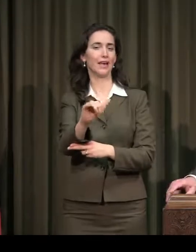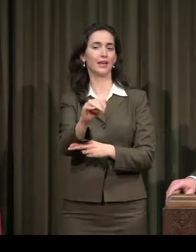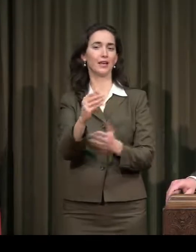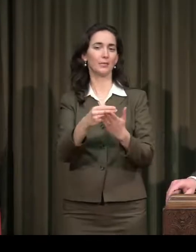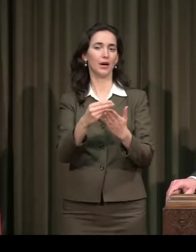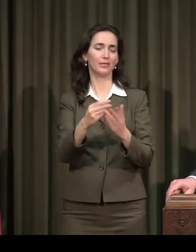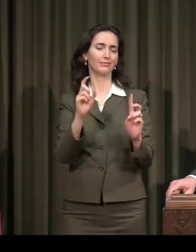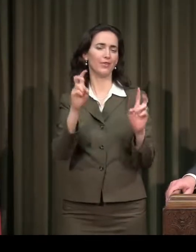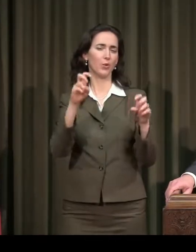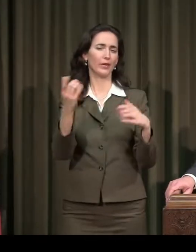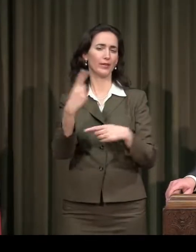that we use real money that is